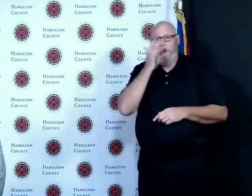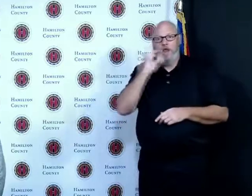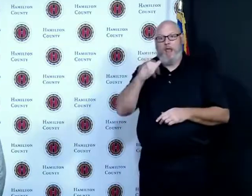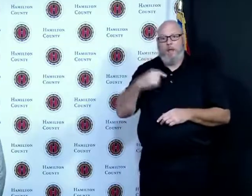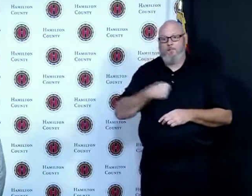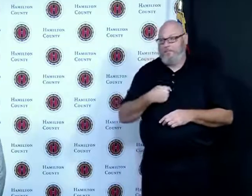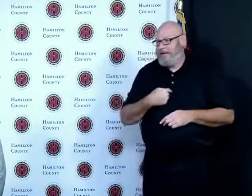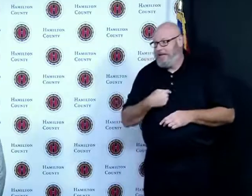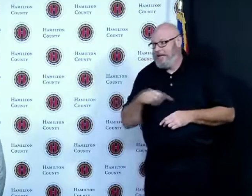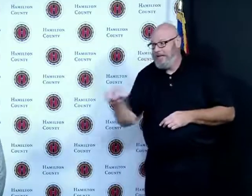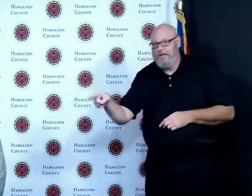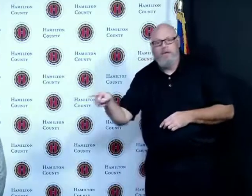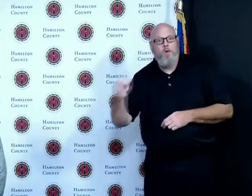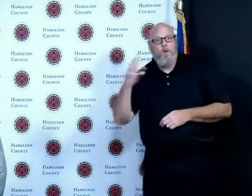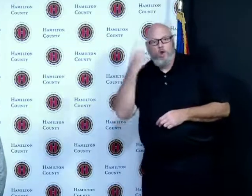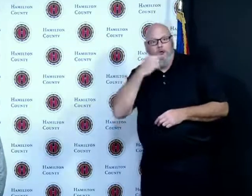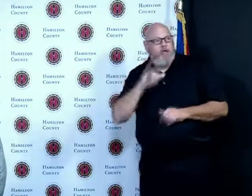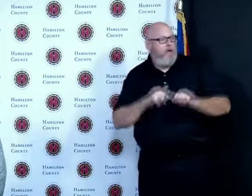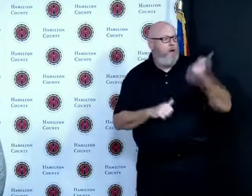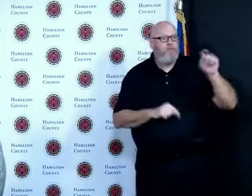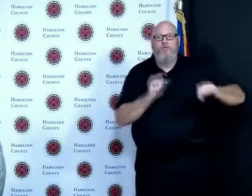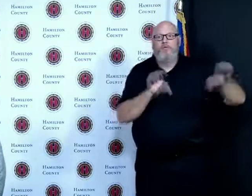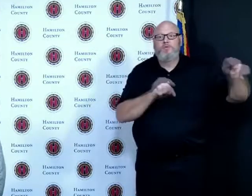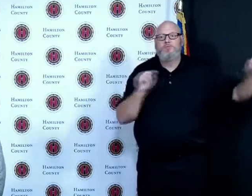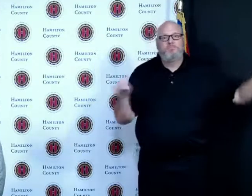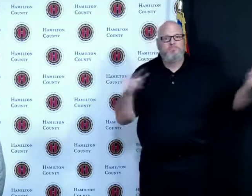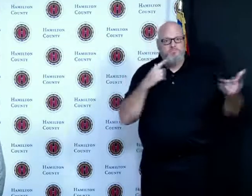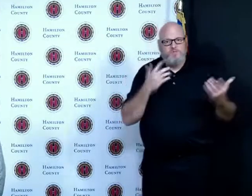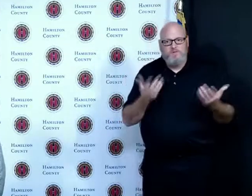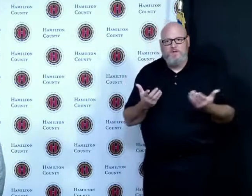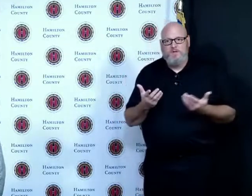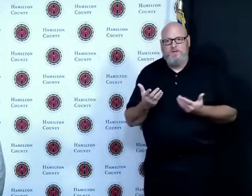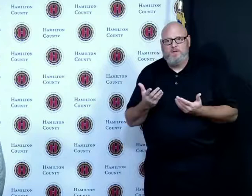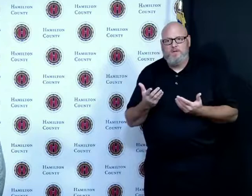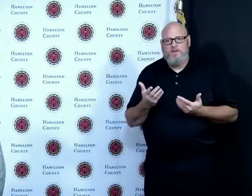there's opportunities to ask questions our weekly town halls are every other week and this